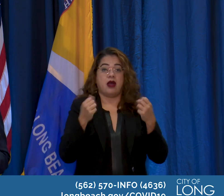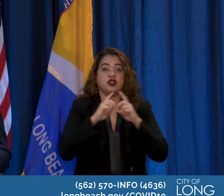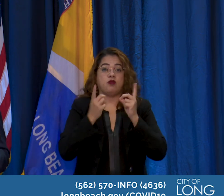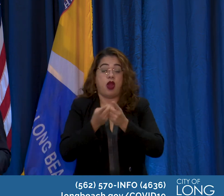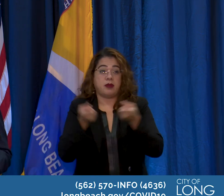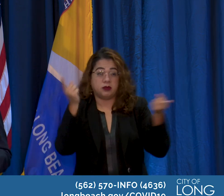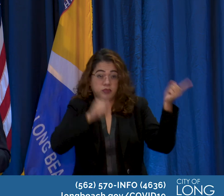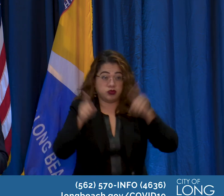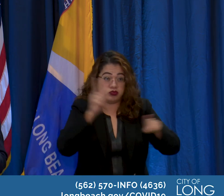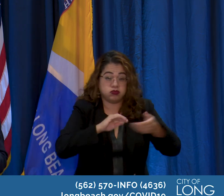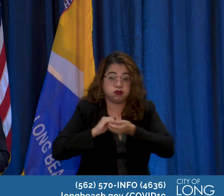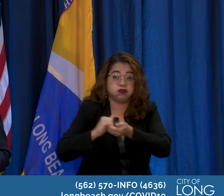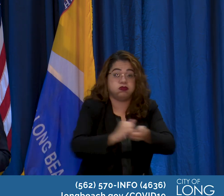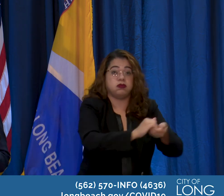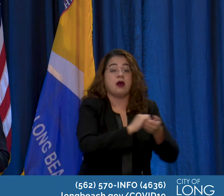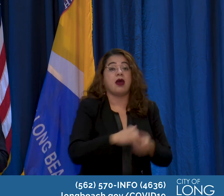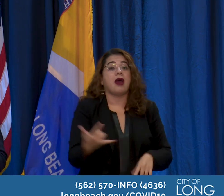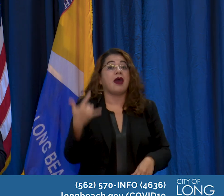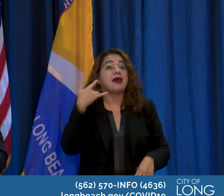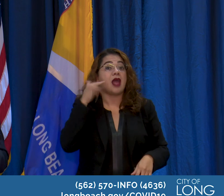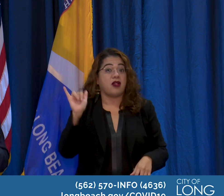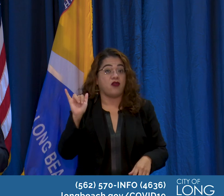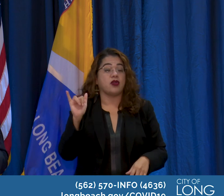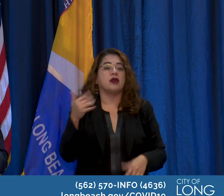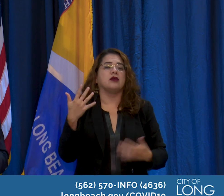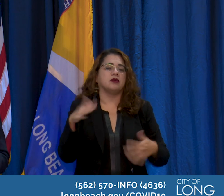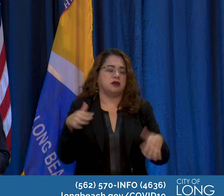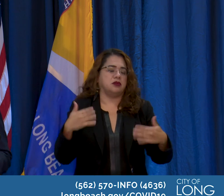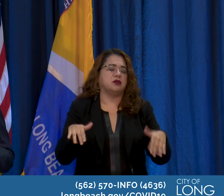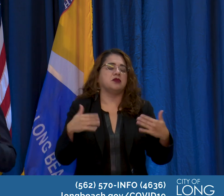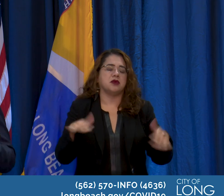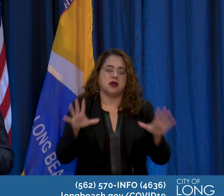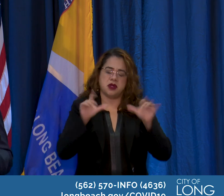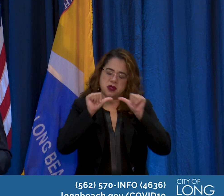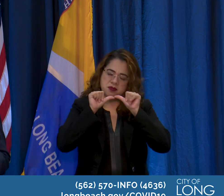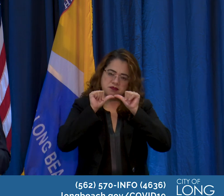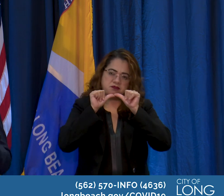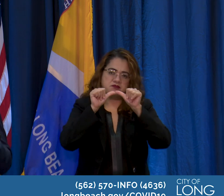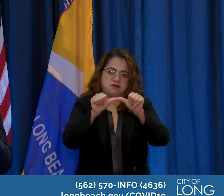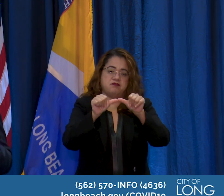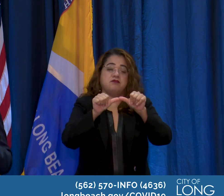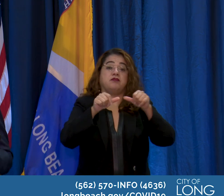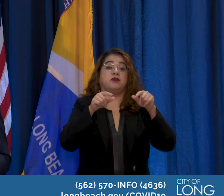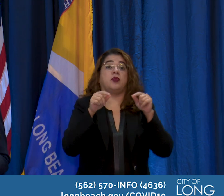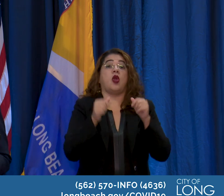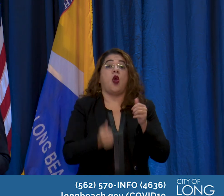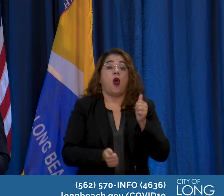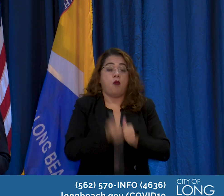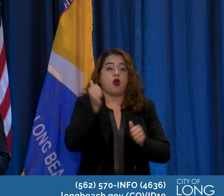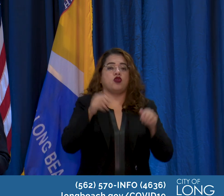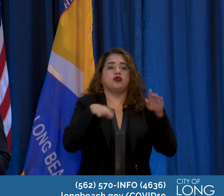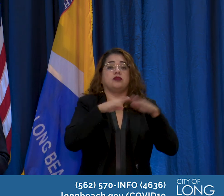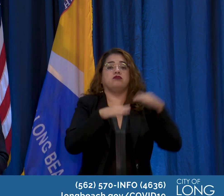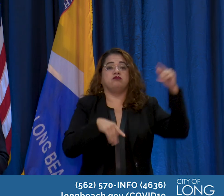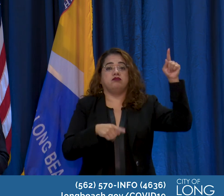What you're seeing in California is a continuing, a flattening, and in most cases a decrease